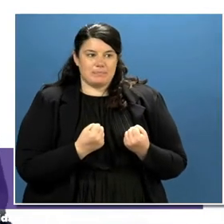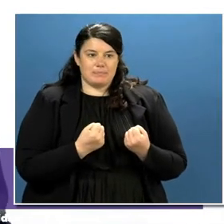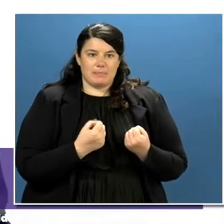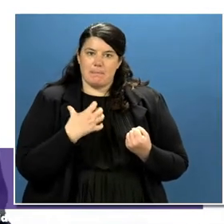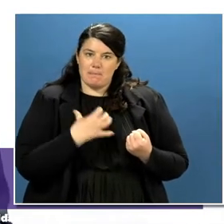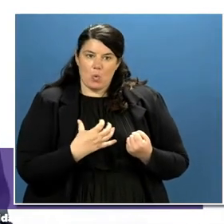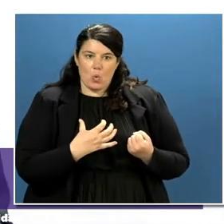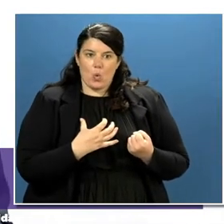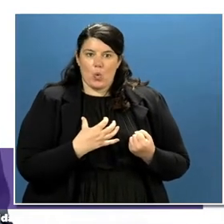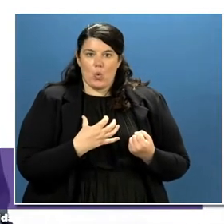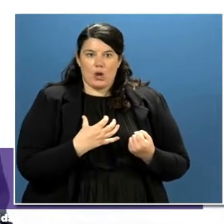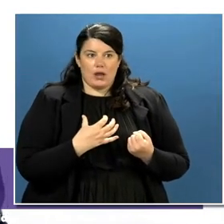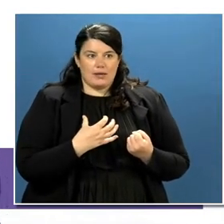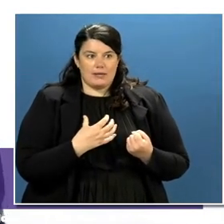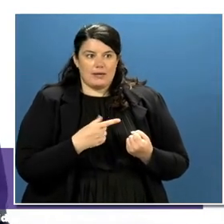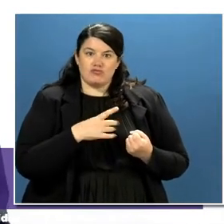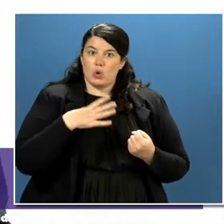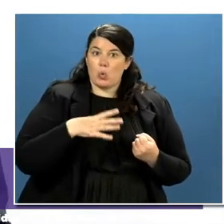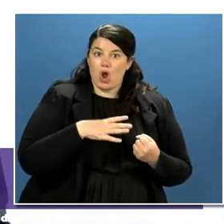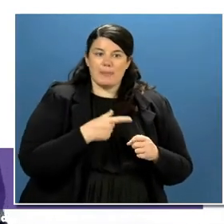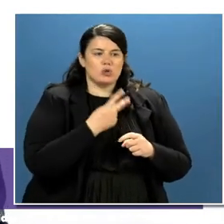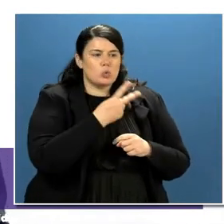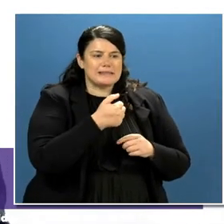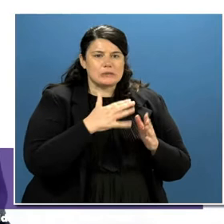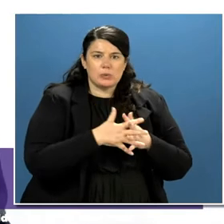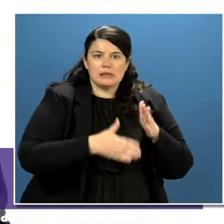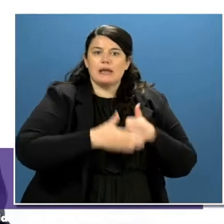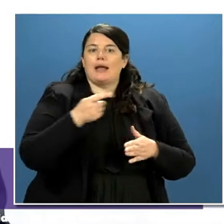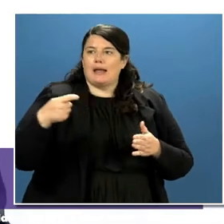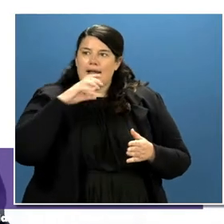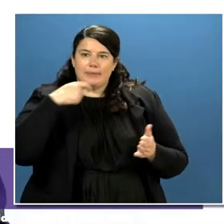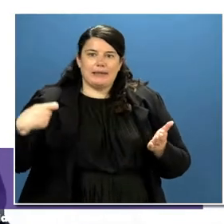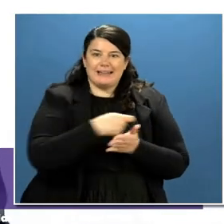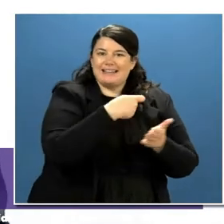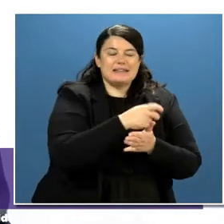before payment took place to ensure that people were placed in not just a job, but a good job.